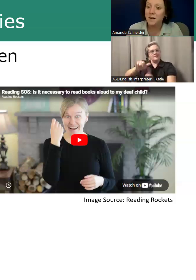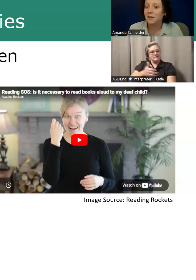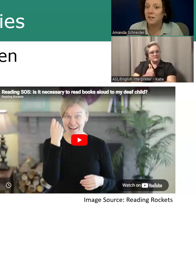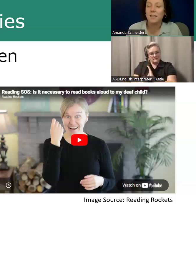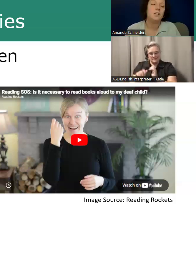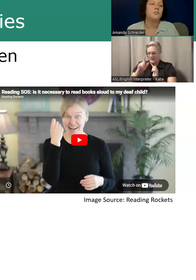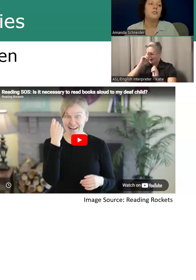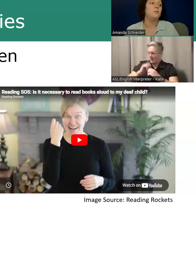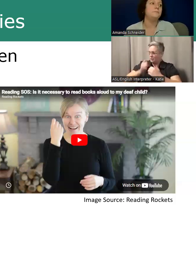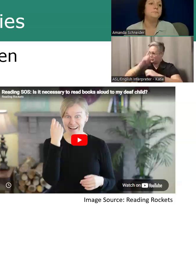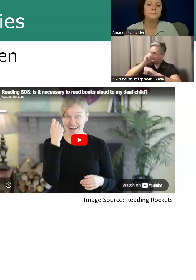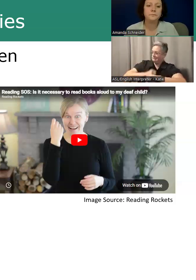imagine what that might look like in your home.